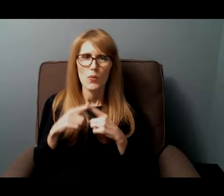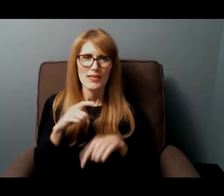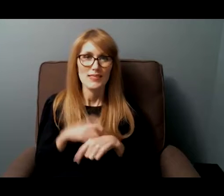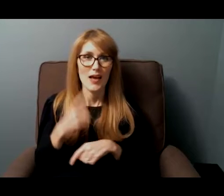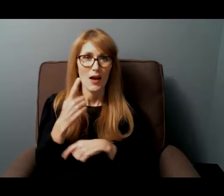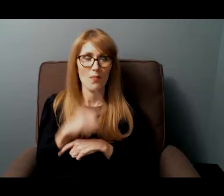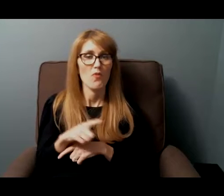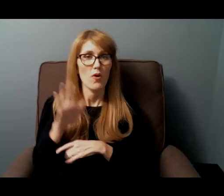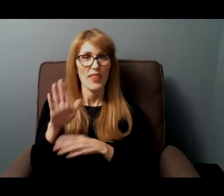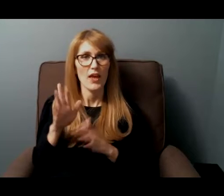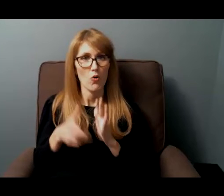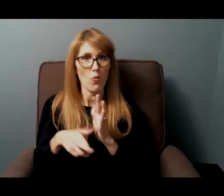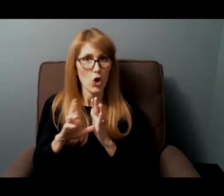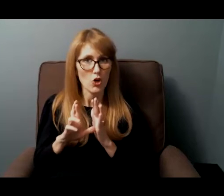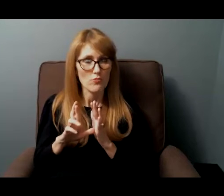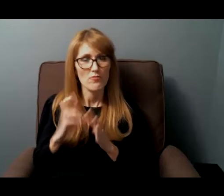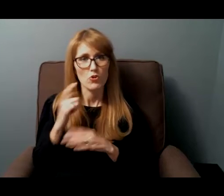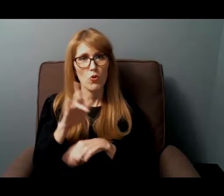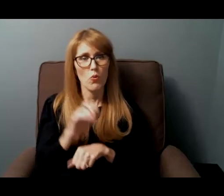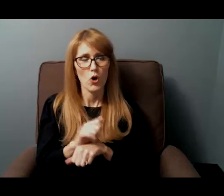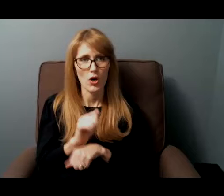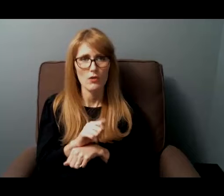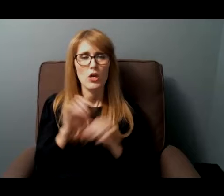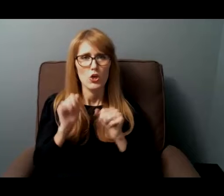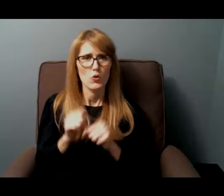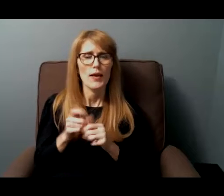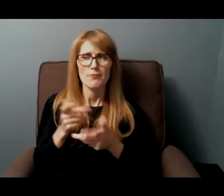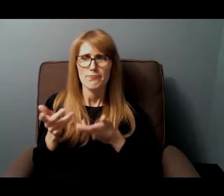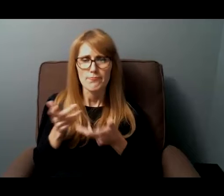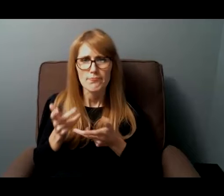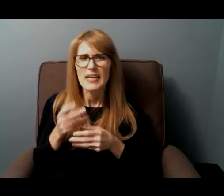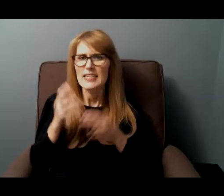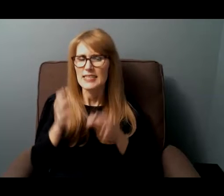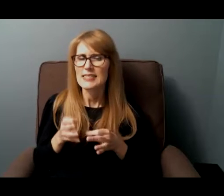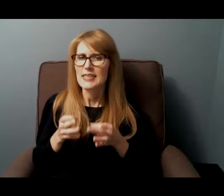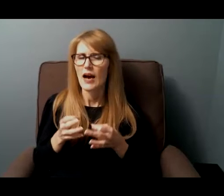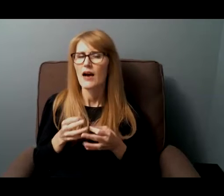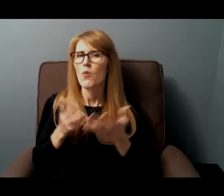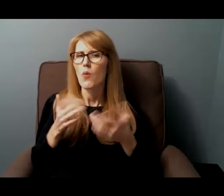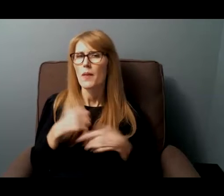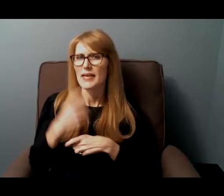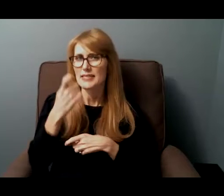and you can kind of talk through what makes the most sense with your kind of business. Either way,